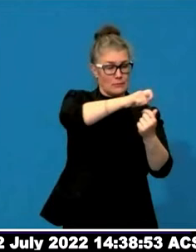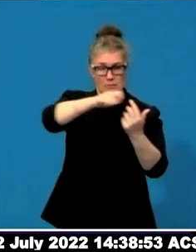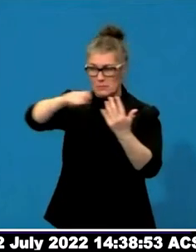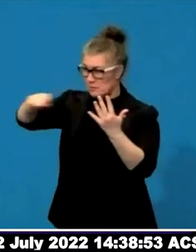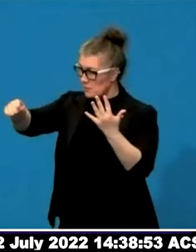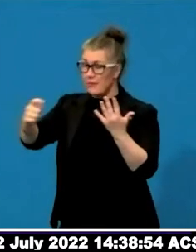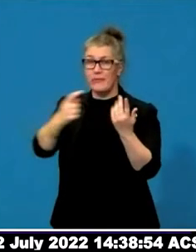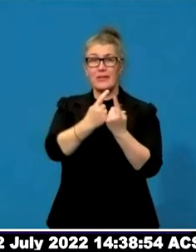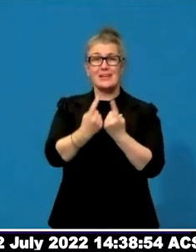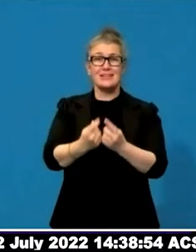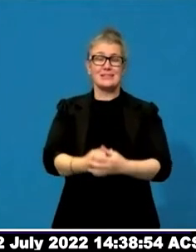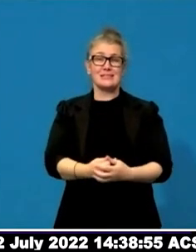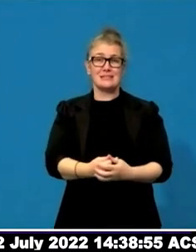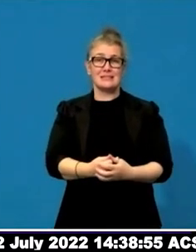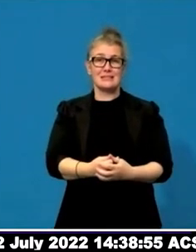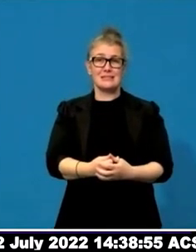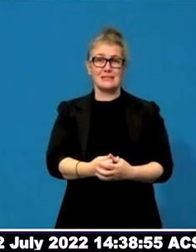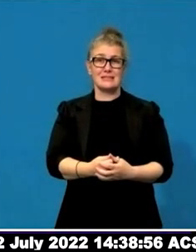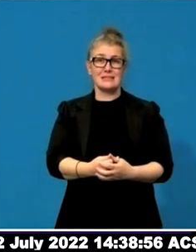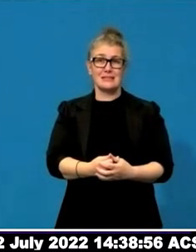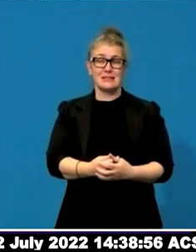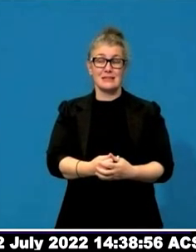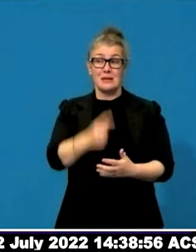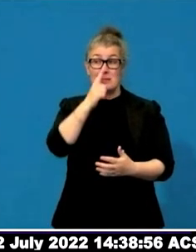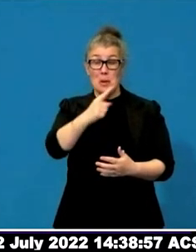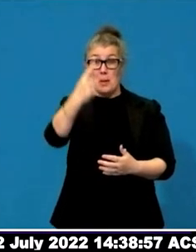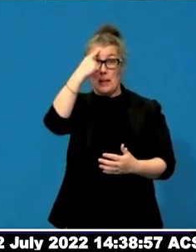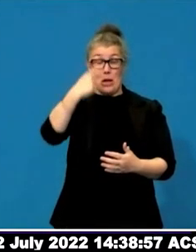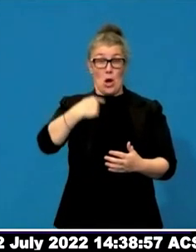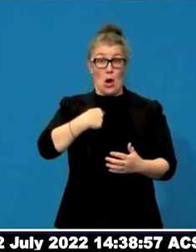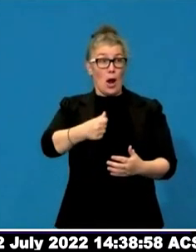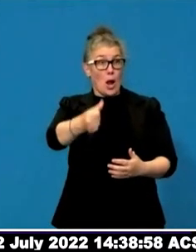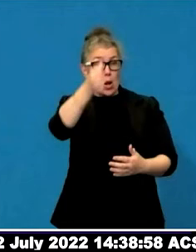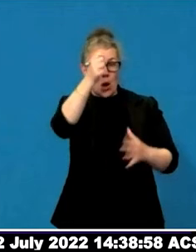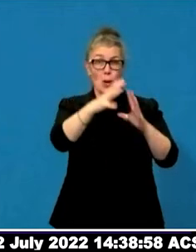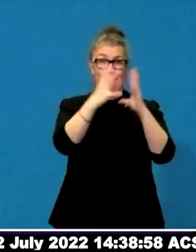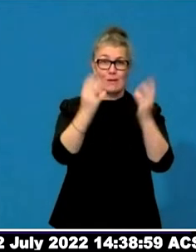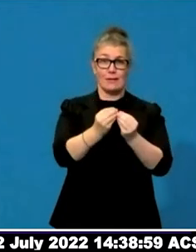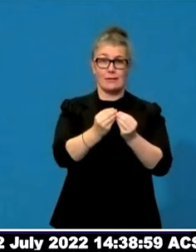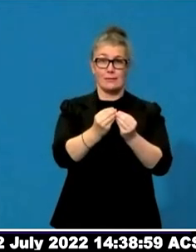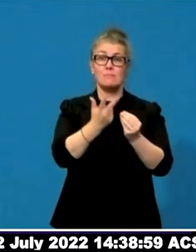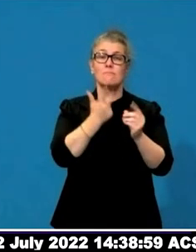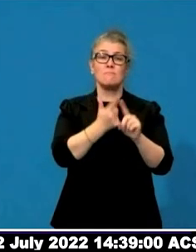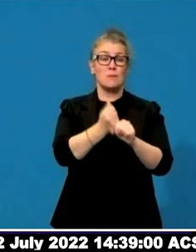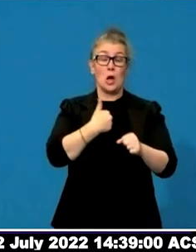It's almost expected that you're the knowledge-holder of everything, and if you don't know, you need to know very quickly where to find the information.